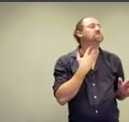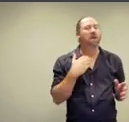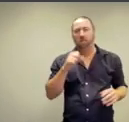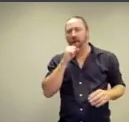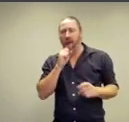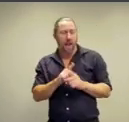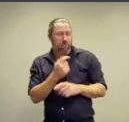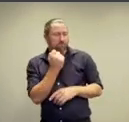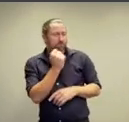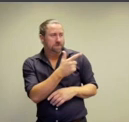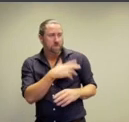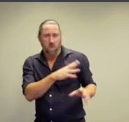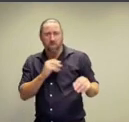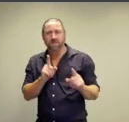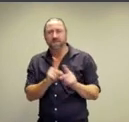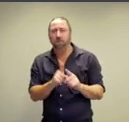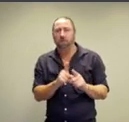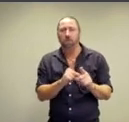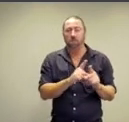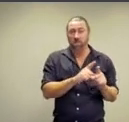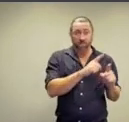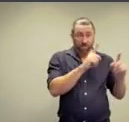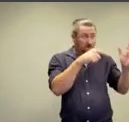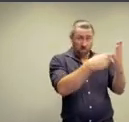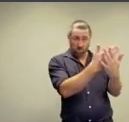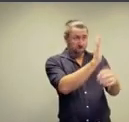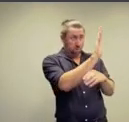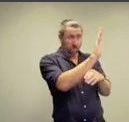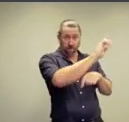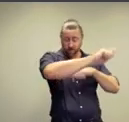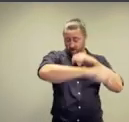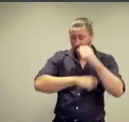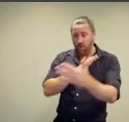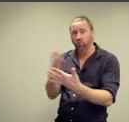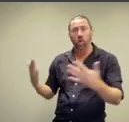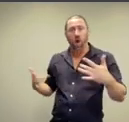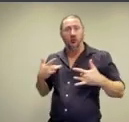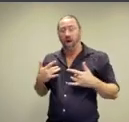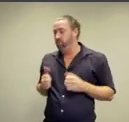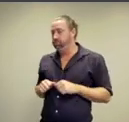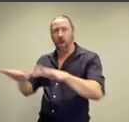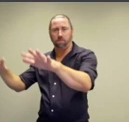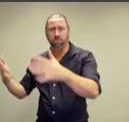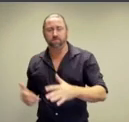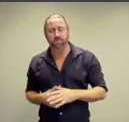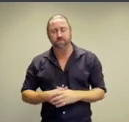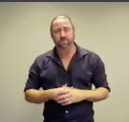His sexuality on screen and as later transpired in real life